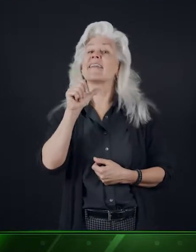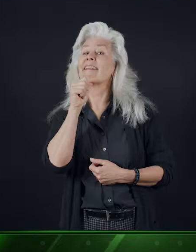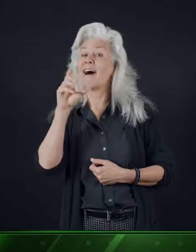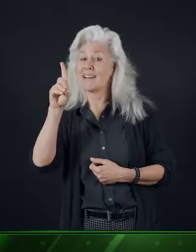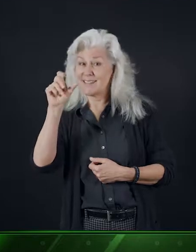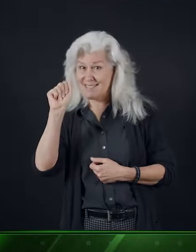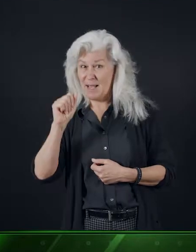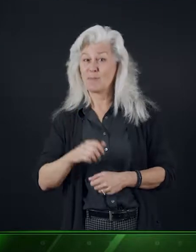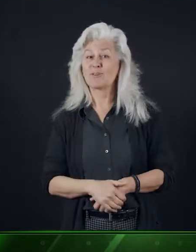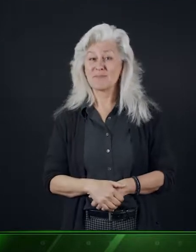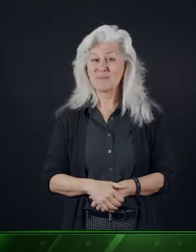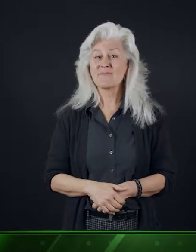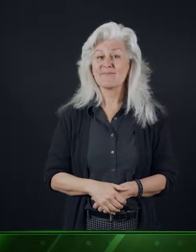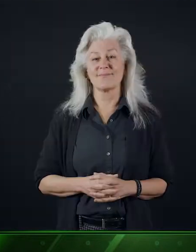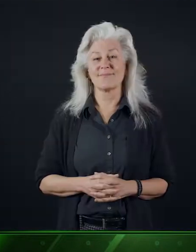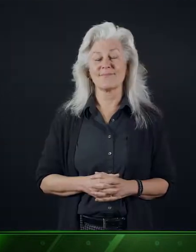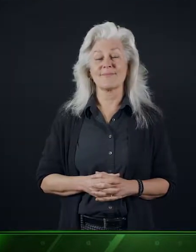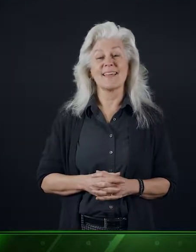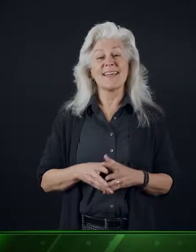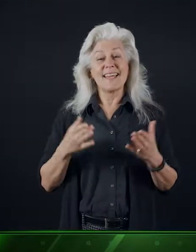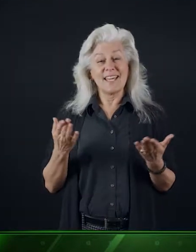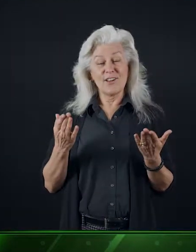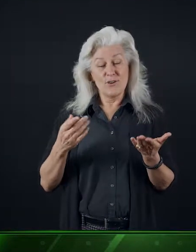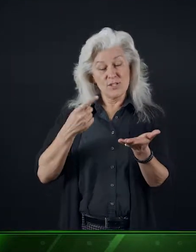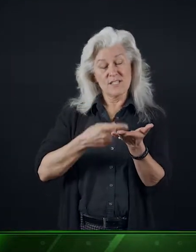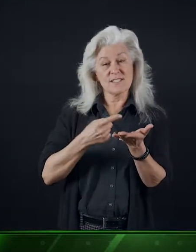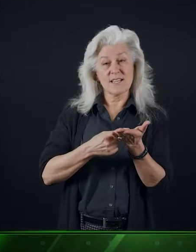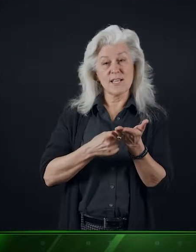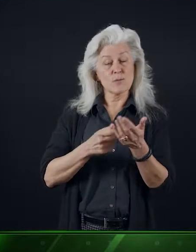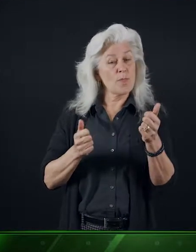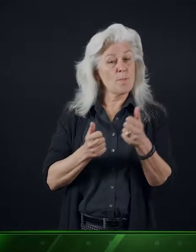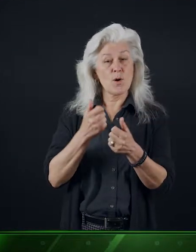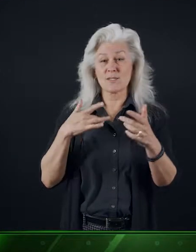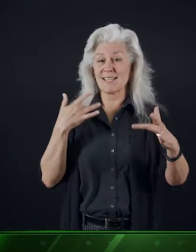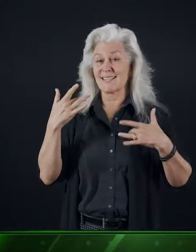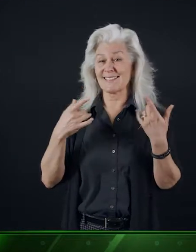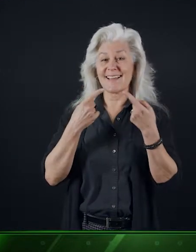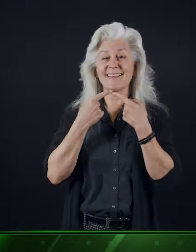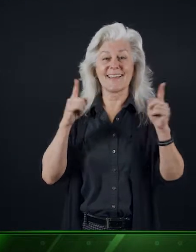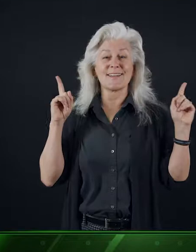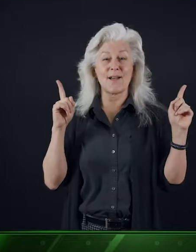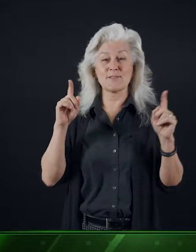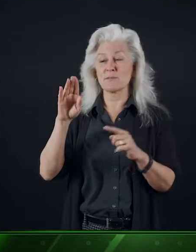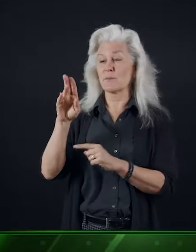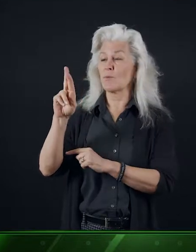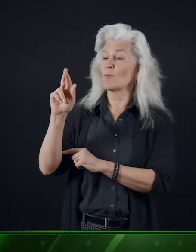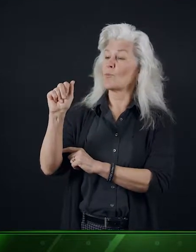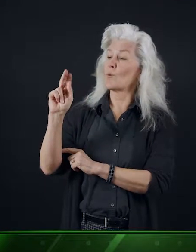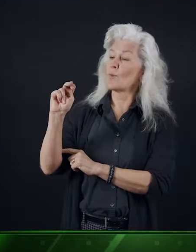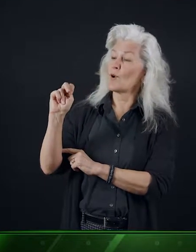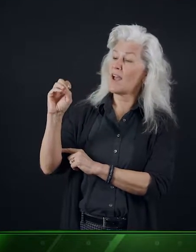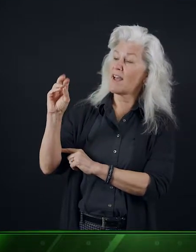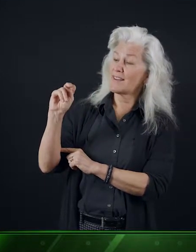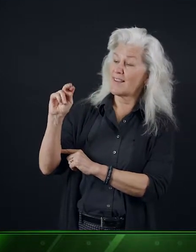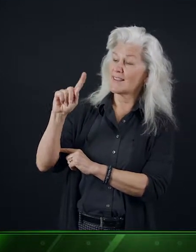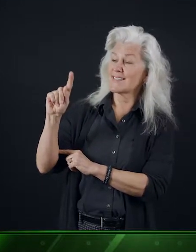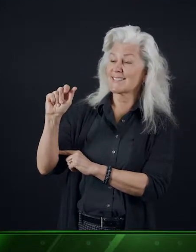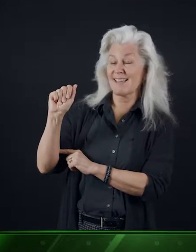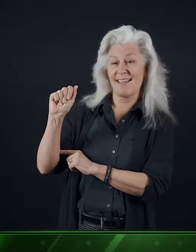Here to talk about one of our most exciting announcements today is Brannon Zahand, a senior gaming accessibility program manager here at Microsoft.